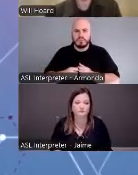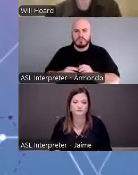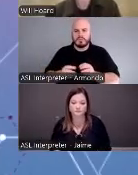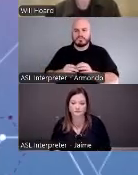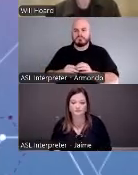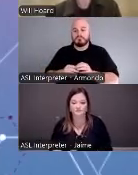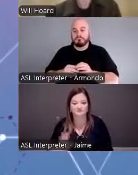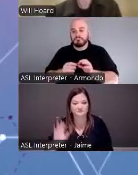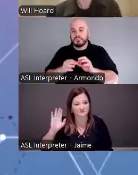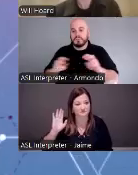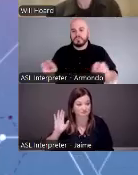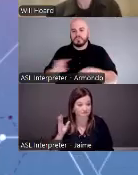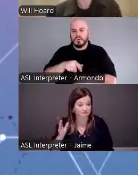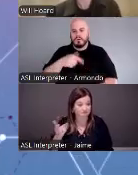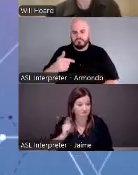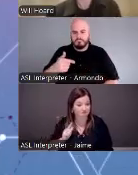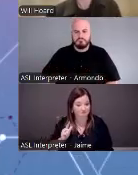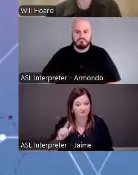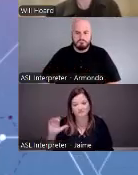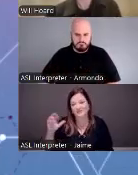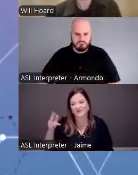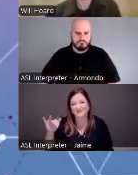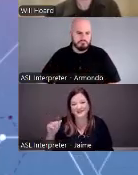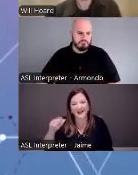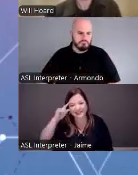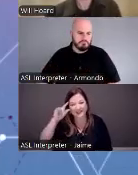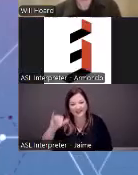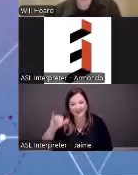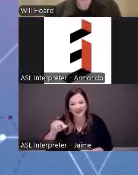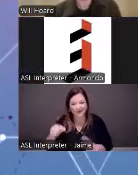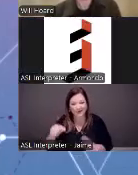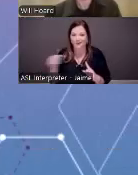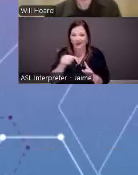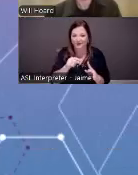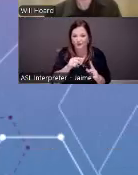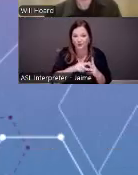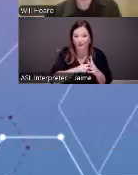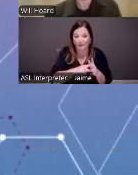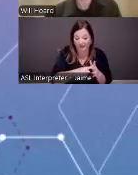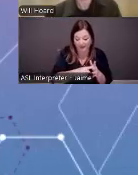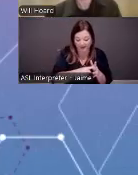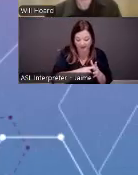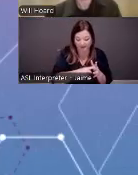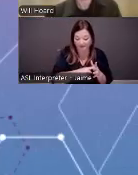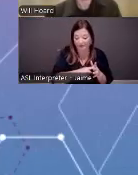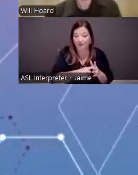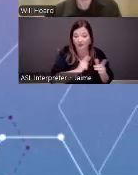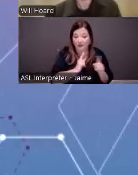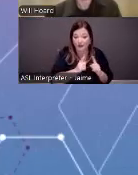Sorry. I think that goes back to what Lisa said at the very beginning. The communication that we had between all of us